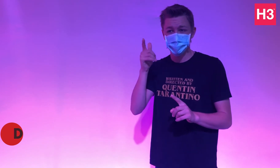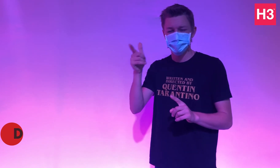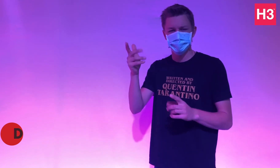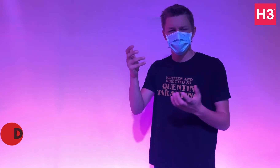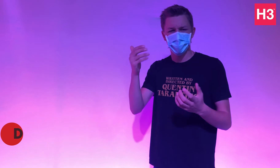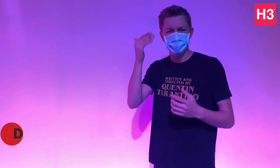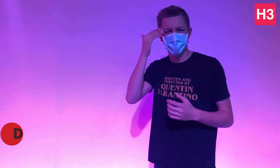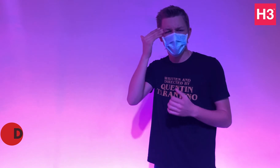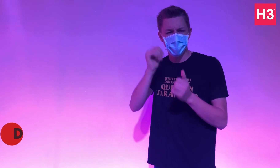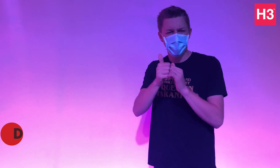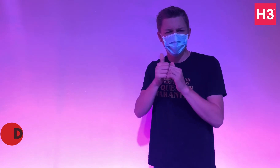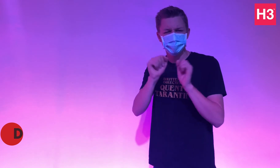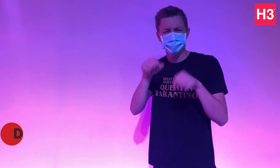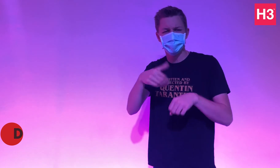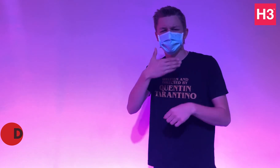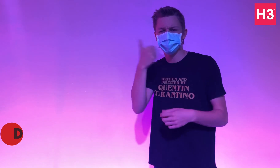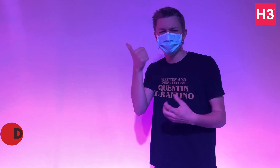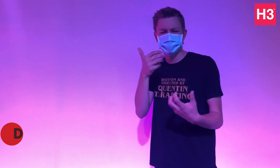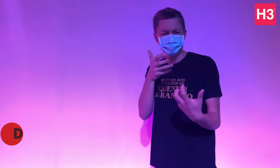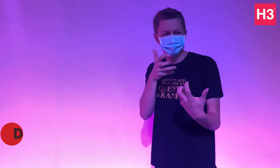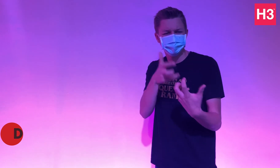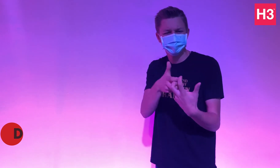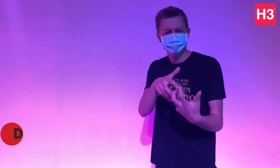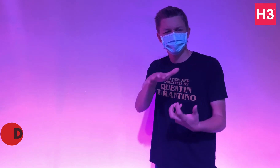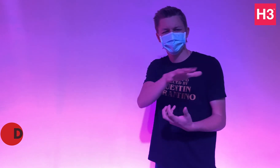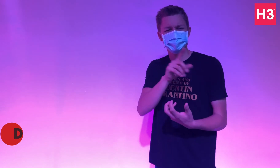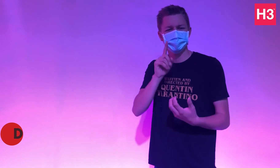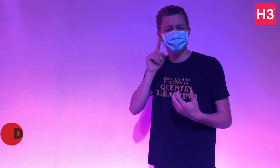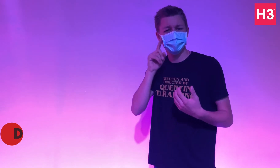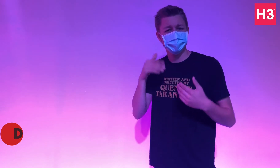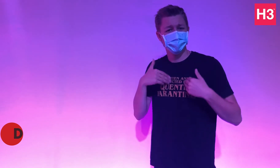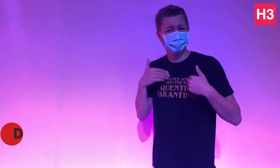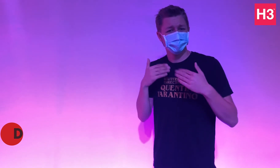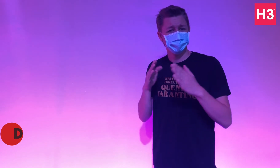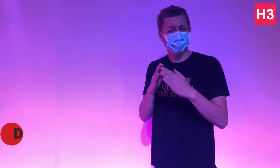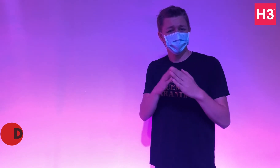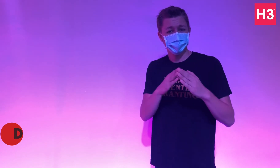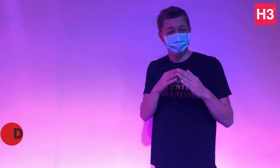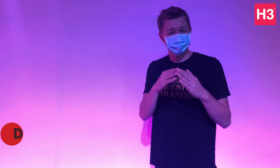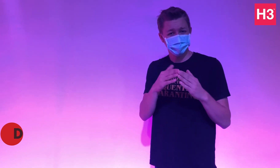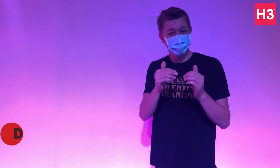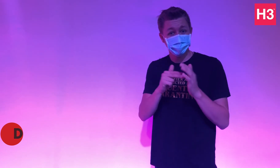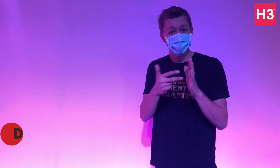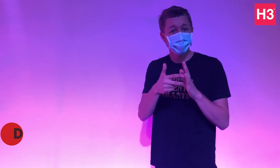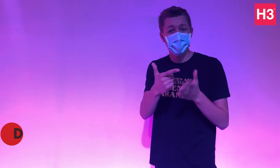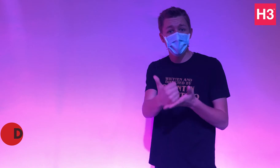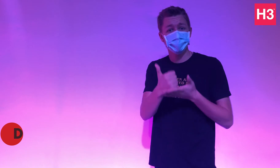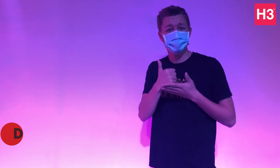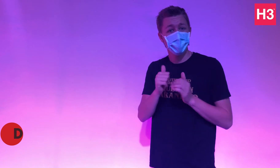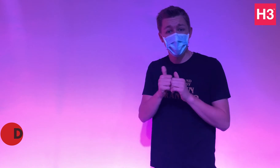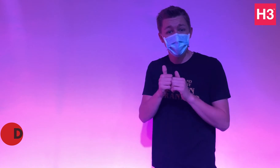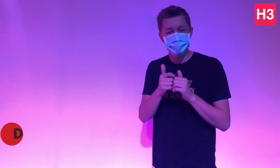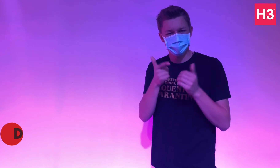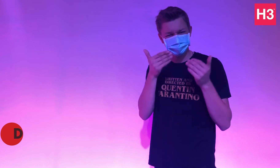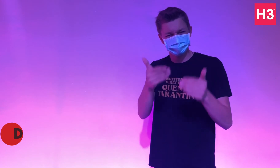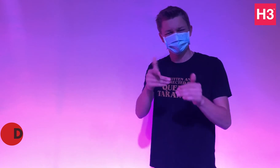as DeafDots wants to meet the interests of the Deaf Youth community. So how can you help us?